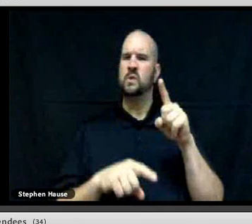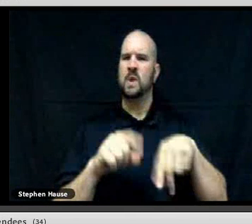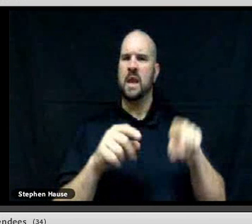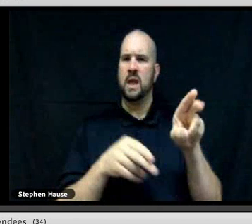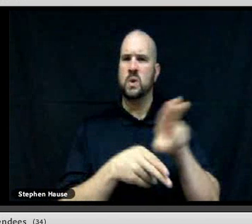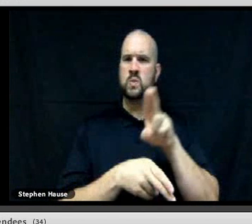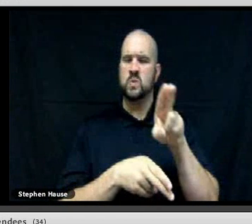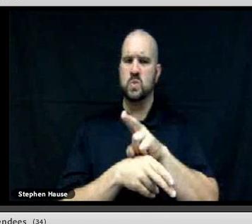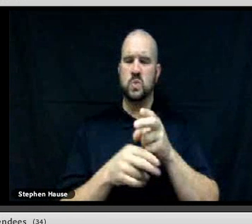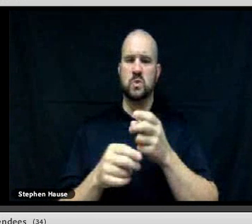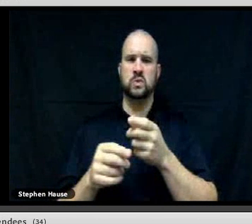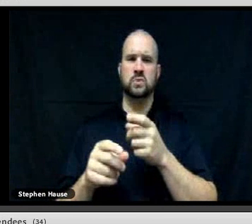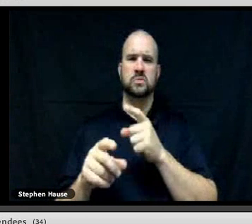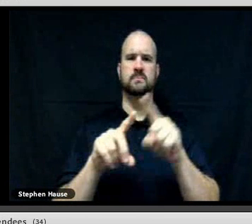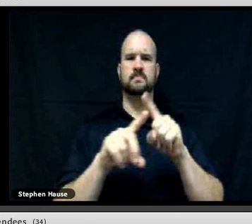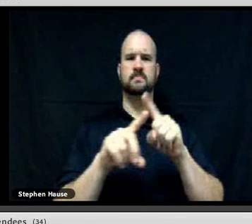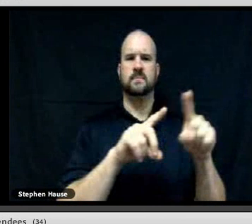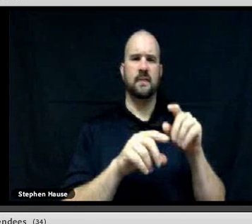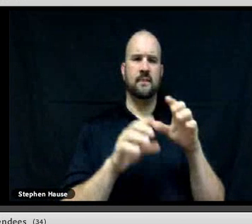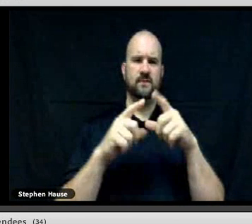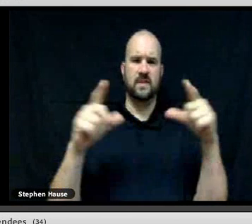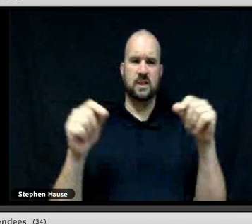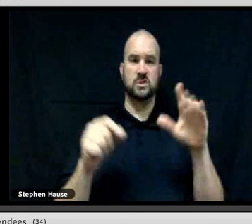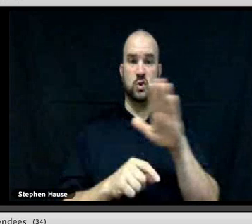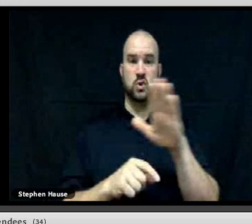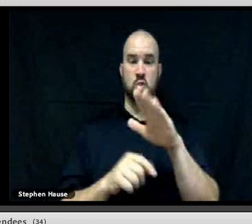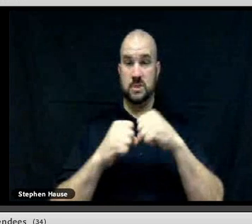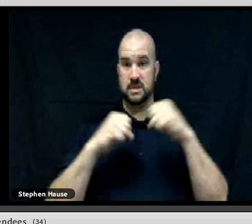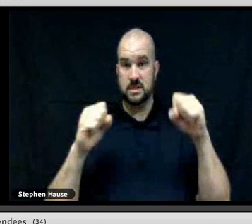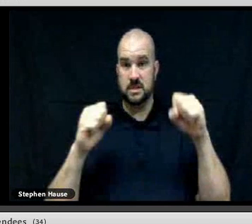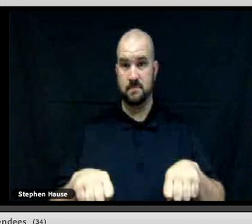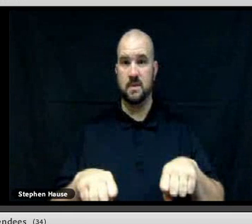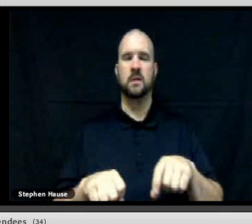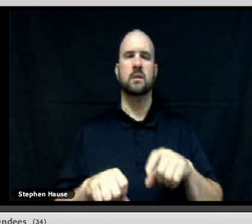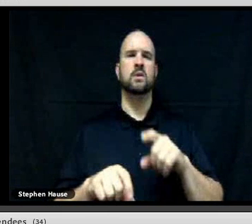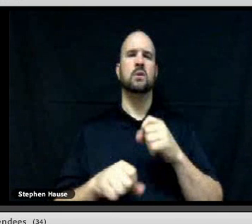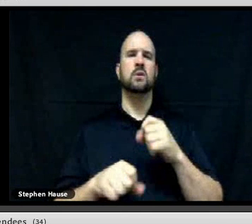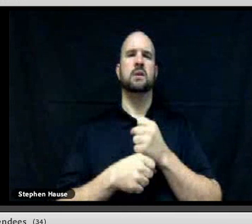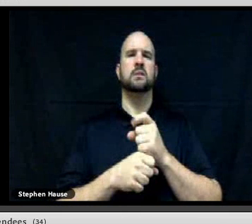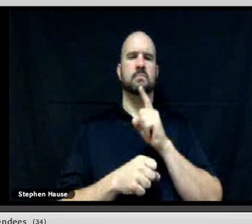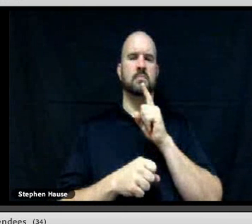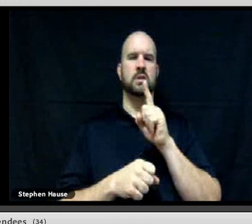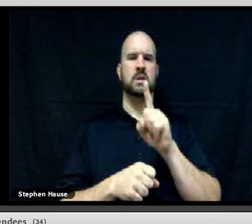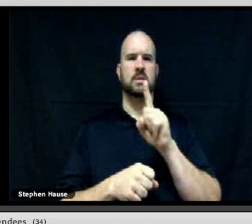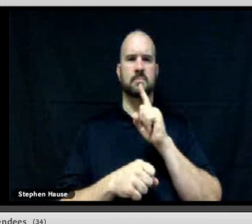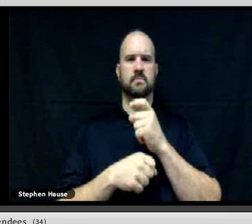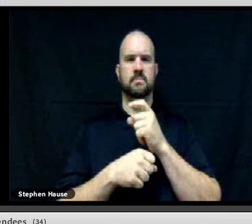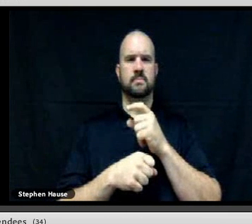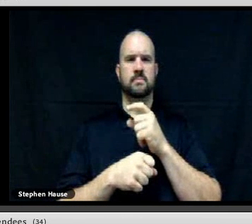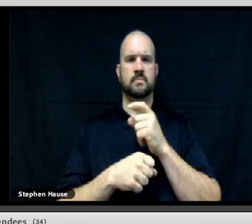um, separating those with, uh, a semicolon so that it's discernable to the user